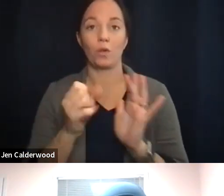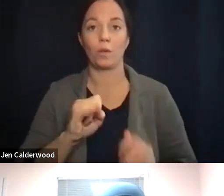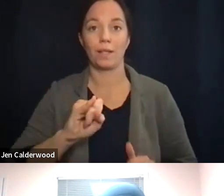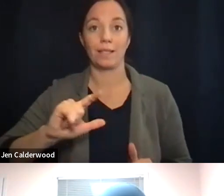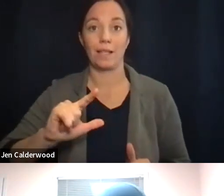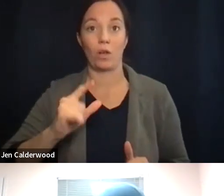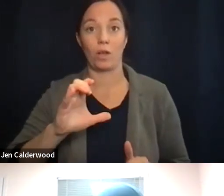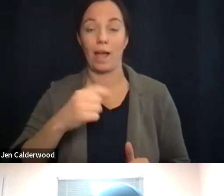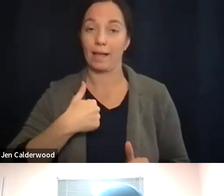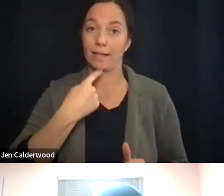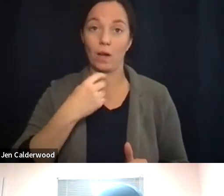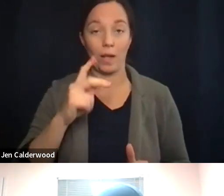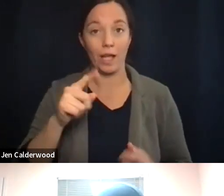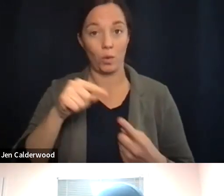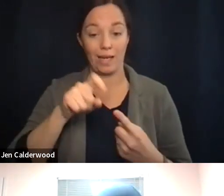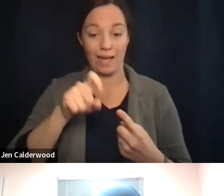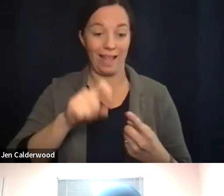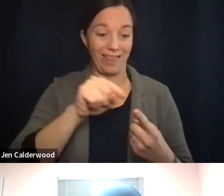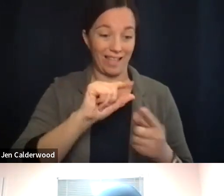Well, specifically, Cms. They didn't know they didn't know who to ask for this. They didn't know who to ask for this.